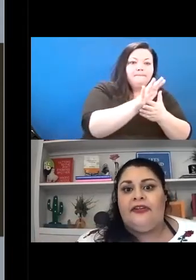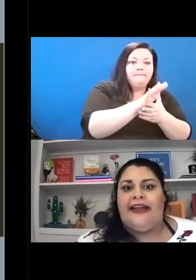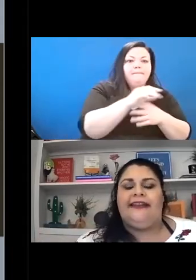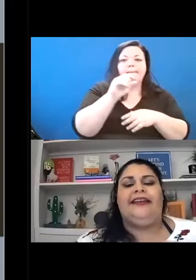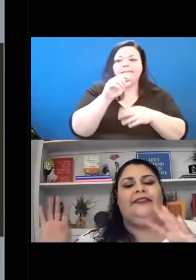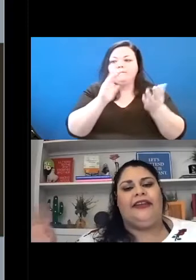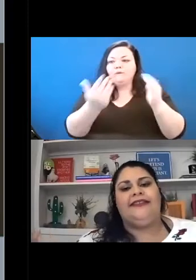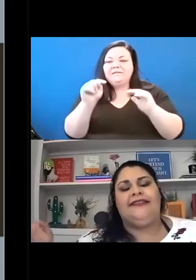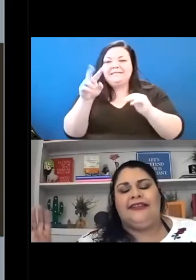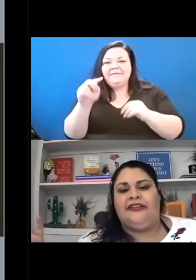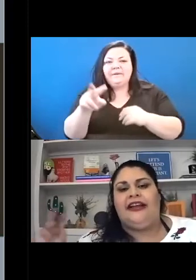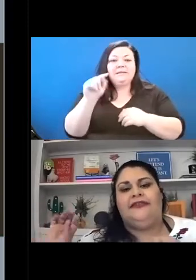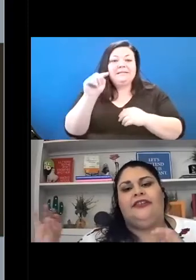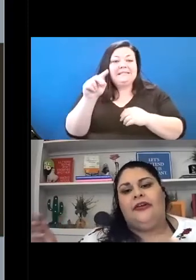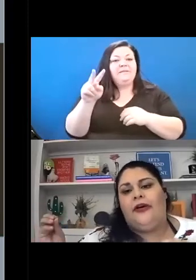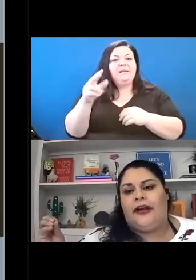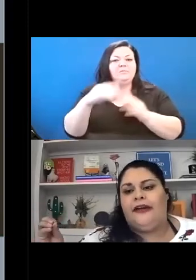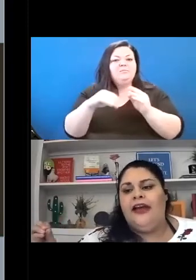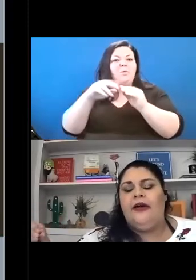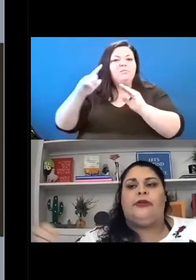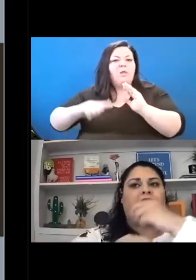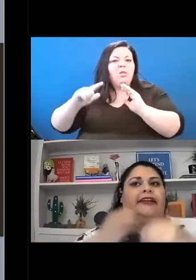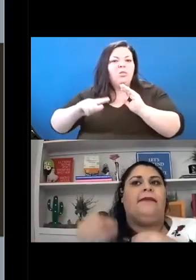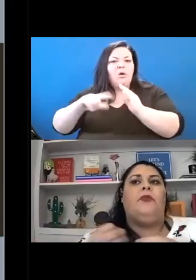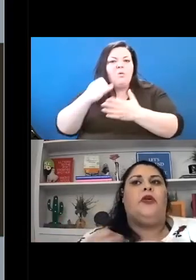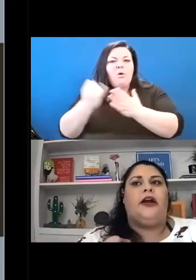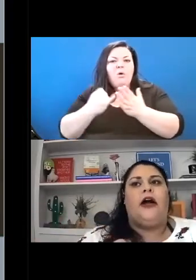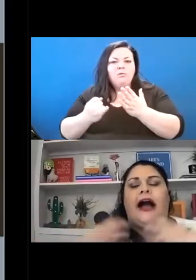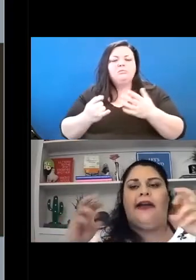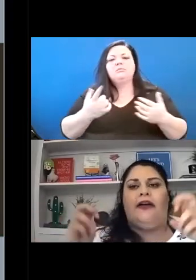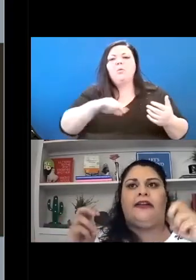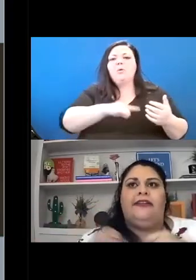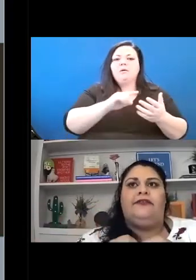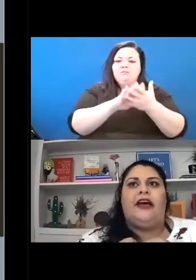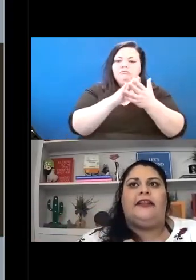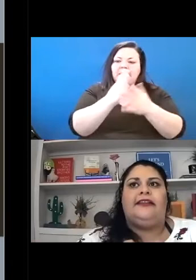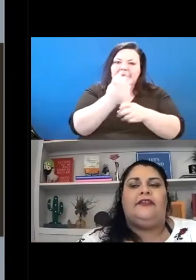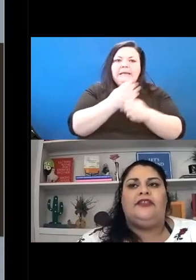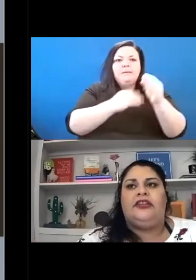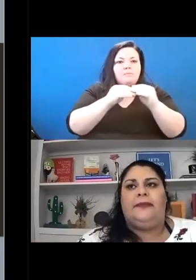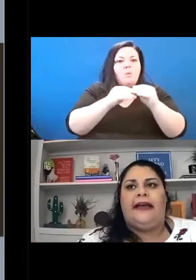tv is considered kind of low art we're starting to get more high art uh television in the past 20